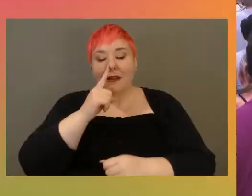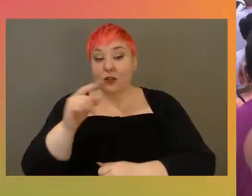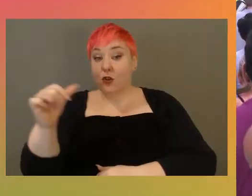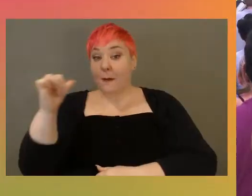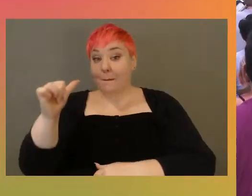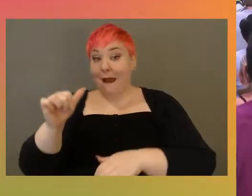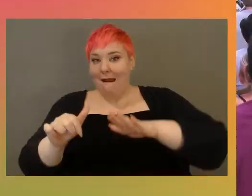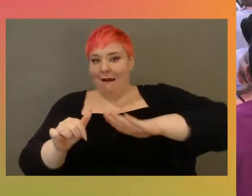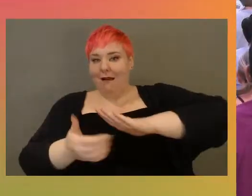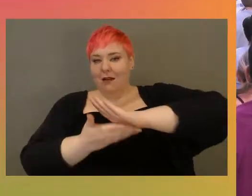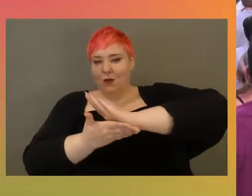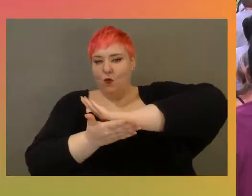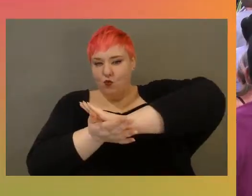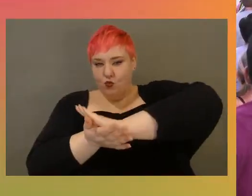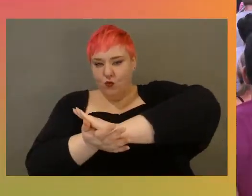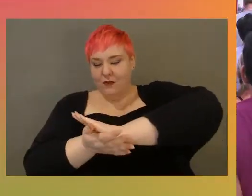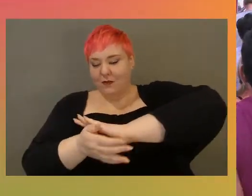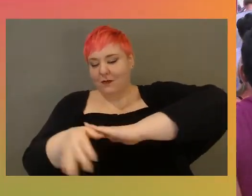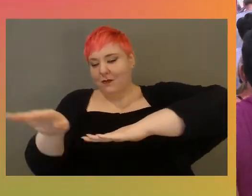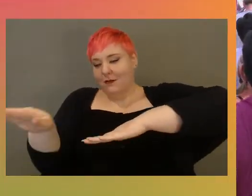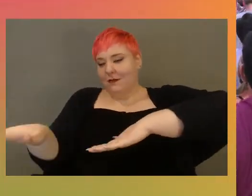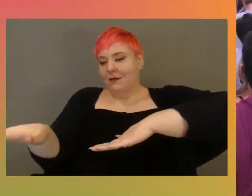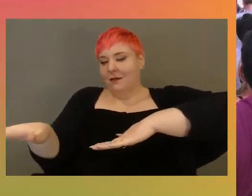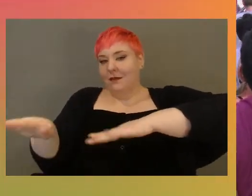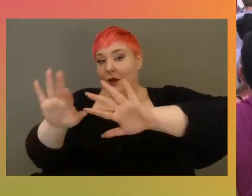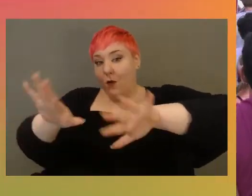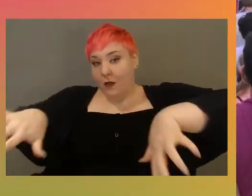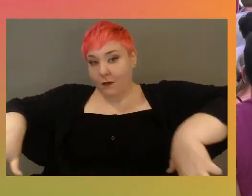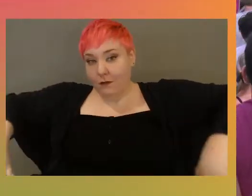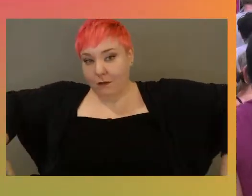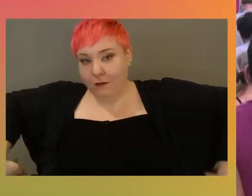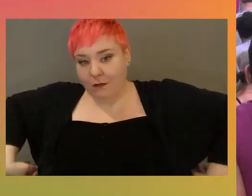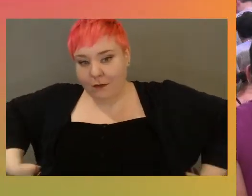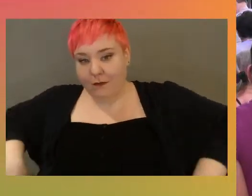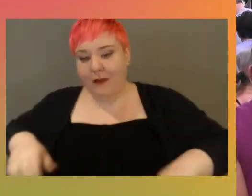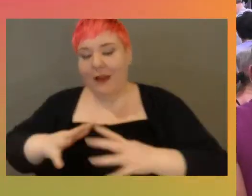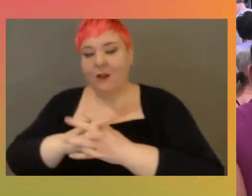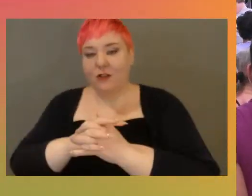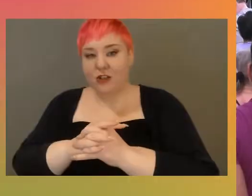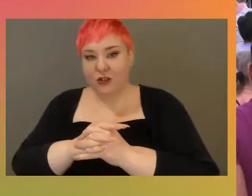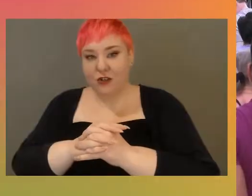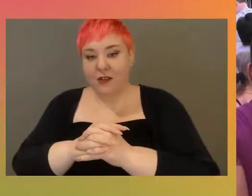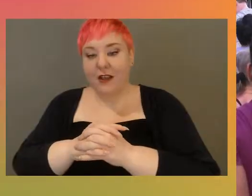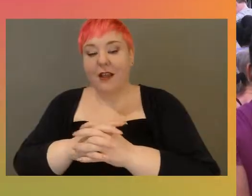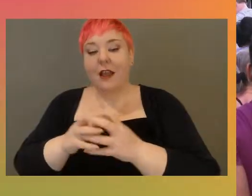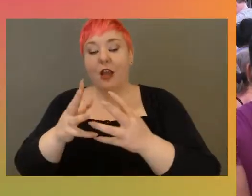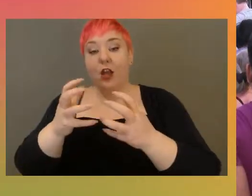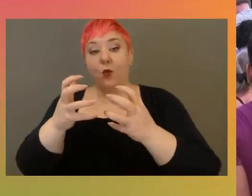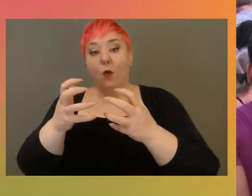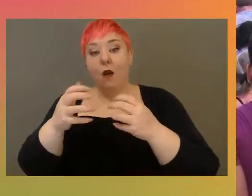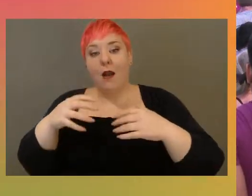STAND. REACH AROUND BEHIND YOUR BACK AND MAKE SURE THE BACK HEAL IS